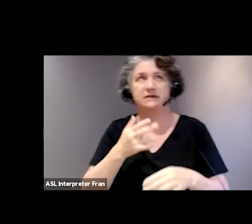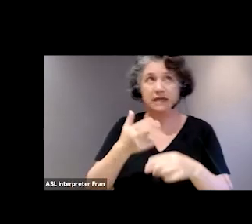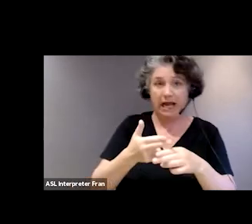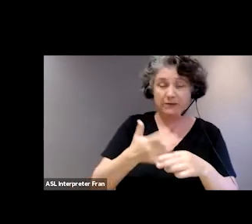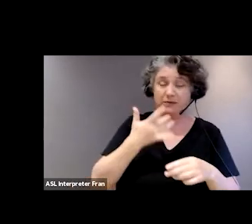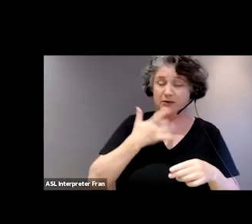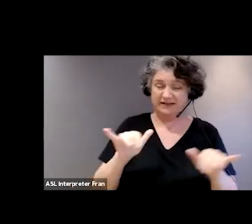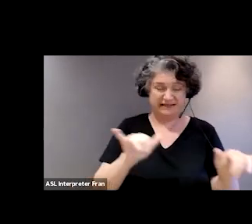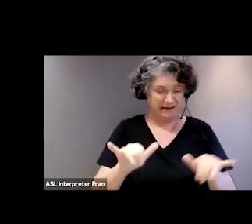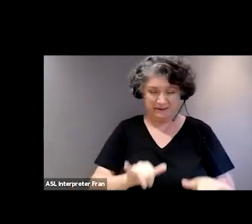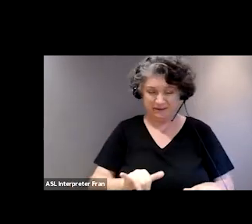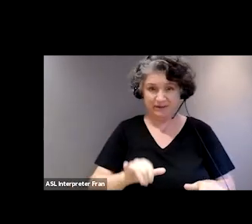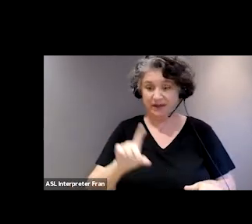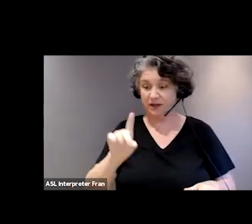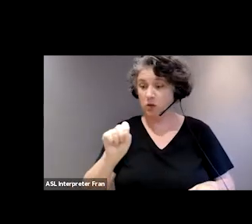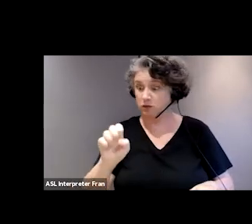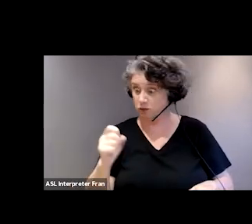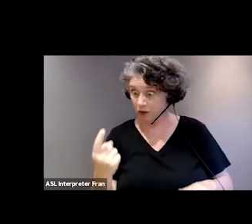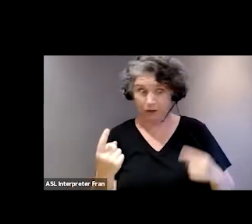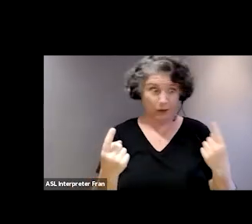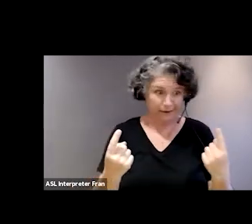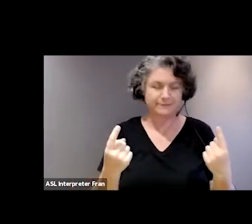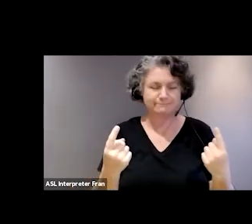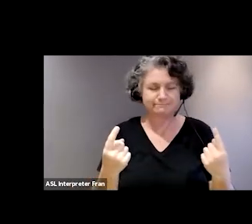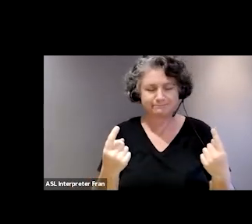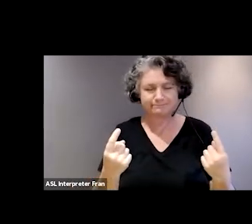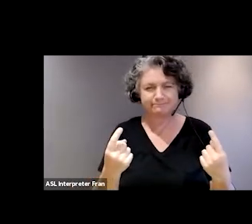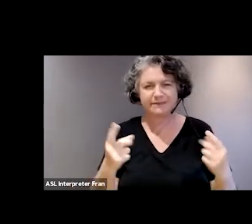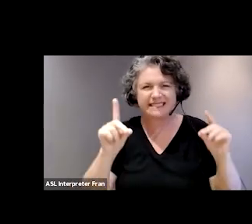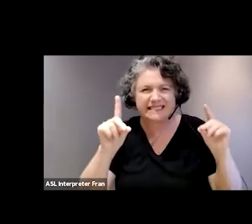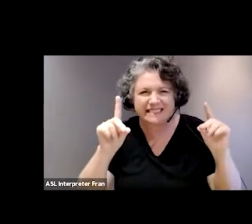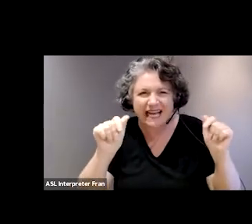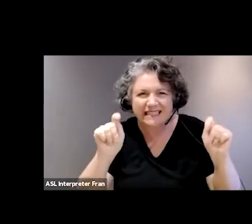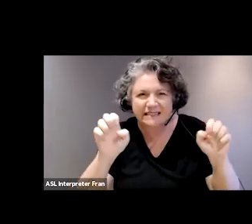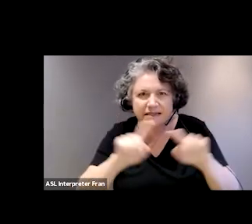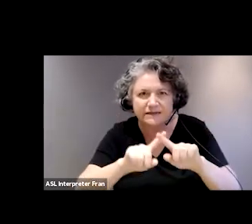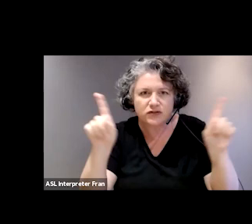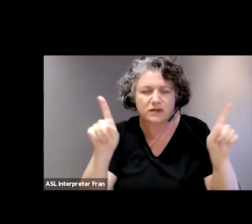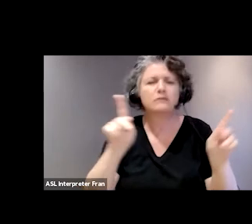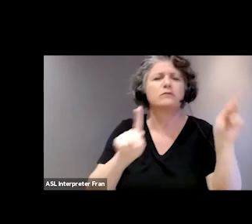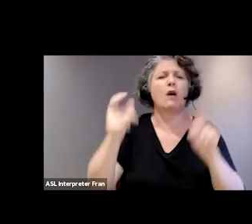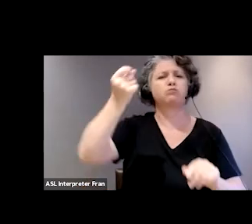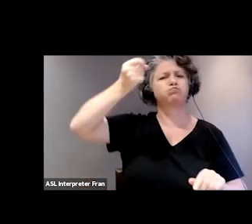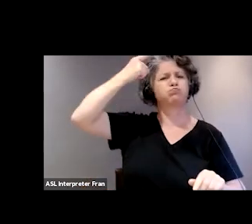that to consider whether it is a full vaccination for you would be able to see that they did receive two doses, just the titles are wrong.